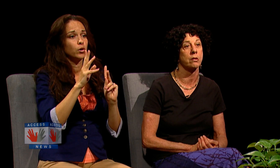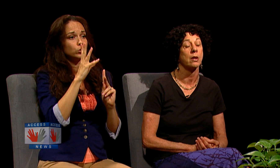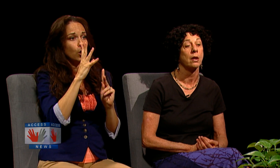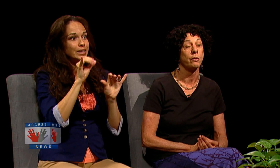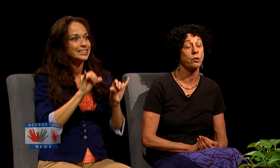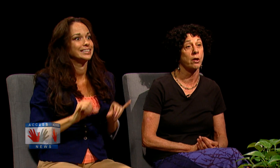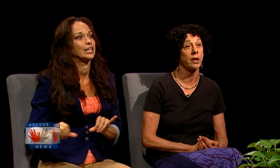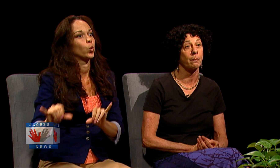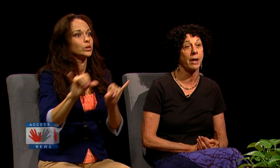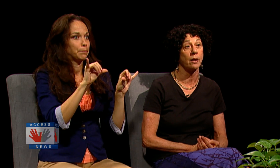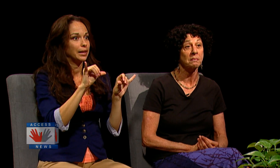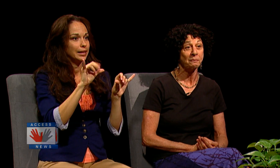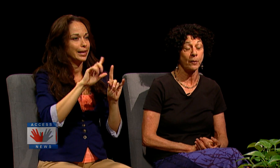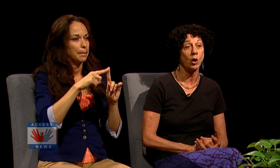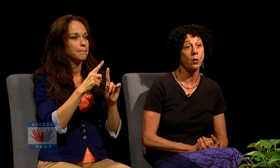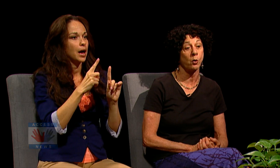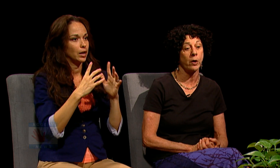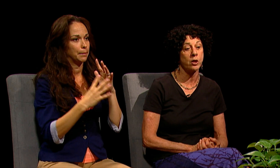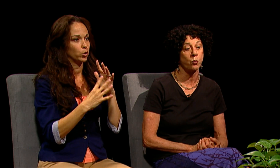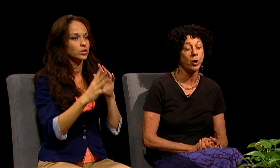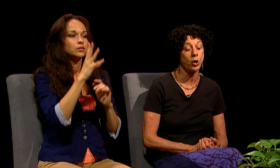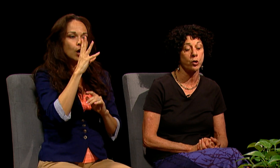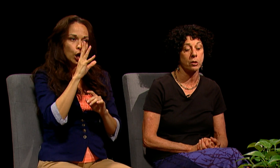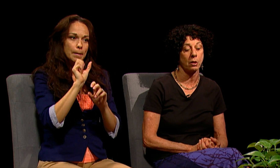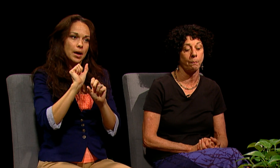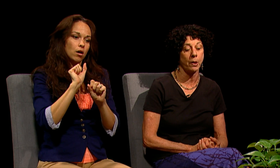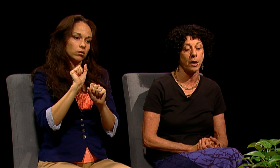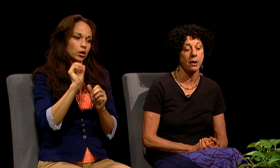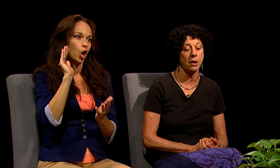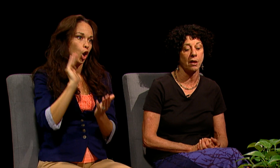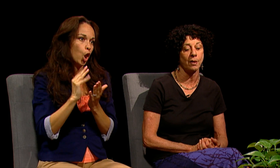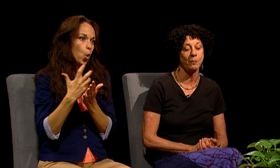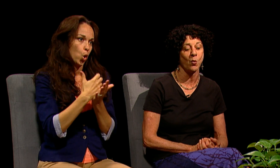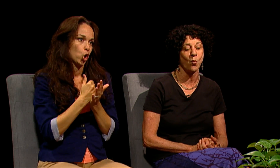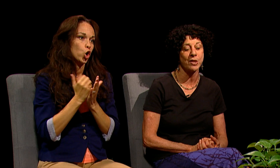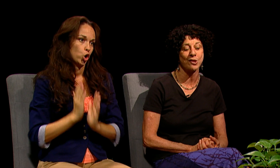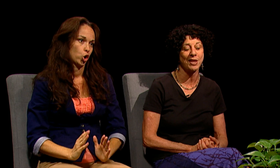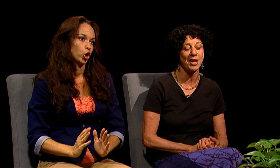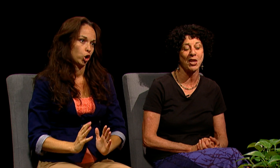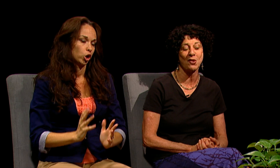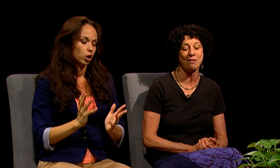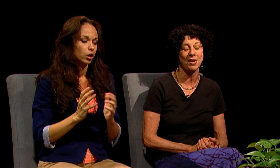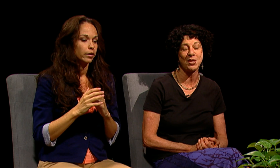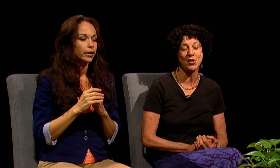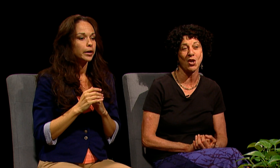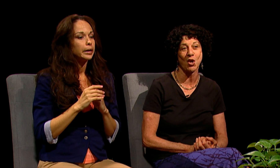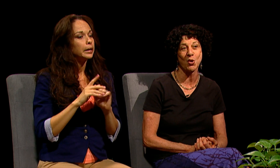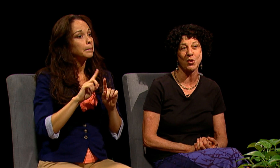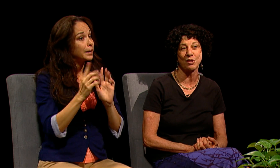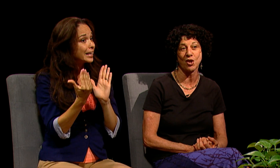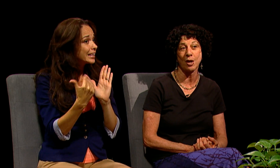THEY'RE TALKING ABOUT LOWER WAGE WORKERS. BUT, ONCE AGAIN, THESE AREN'T JOBS